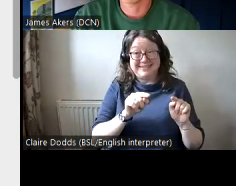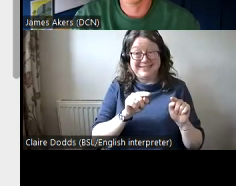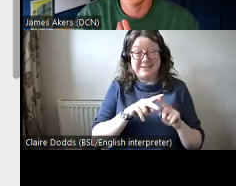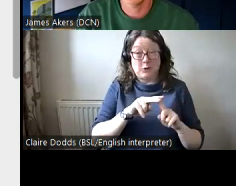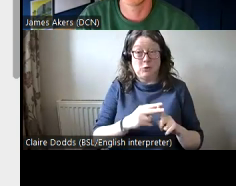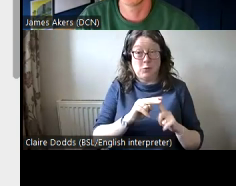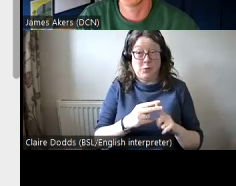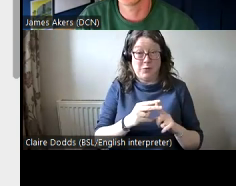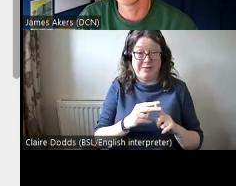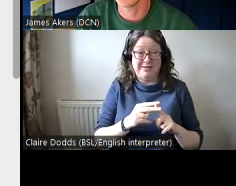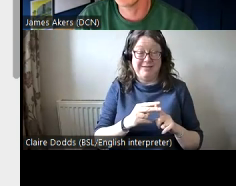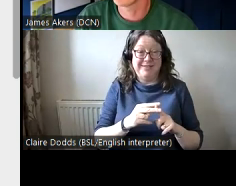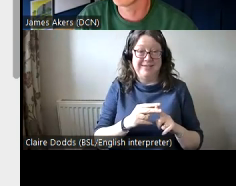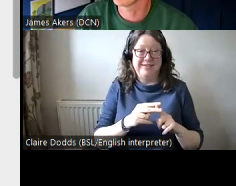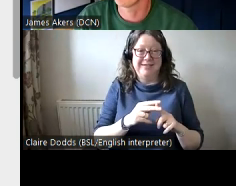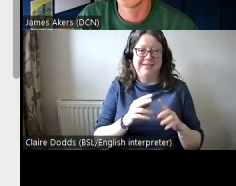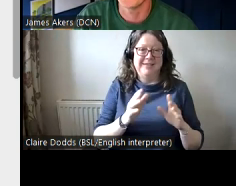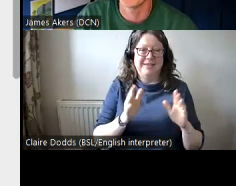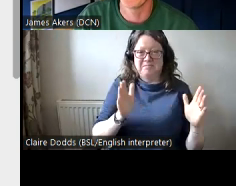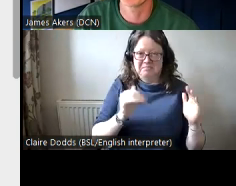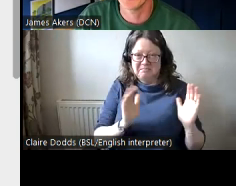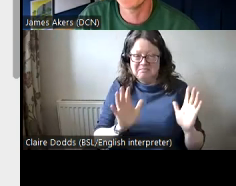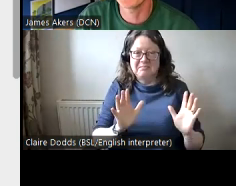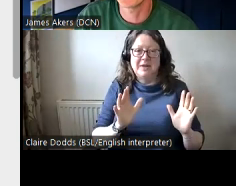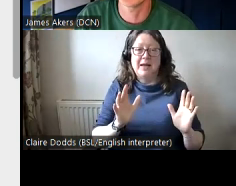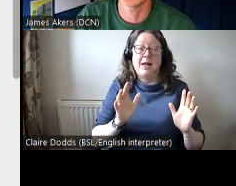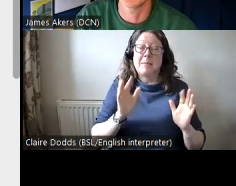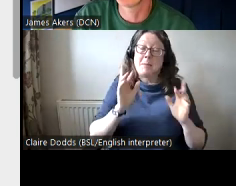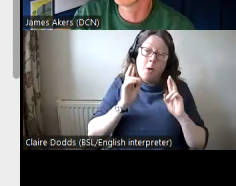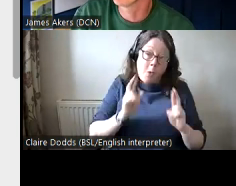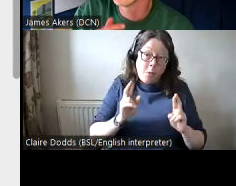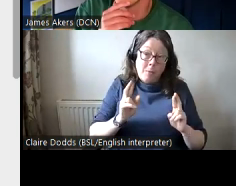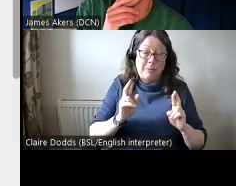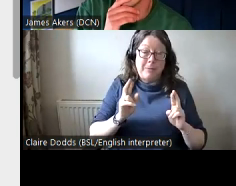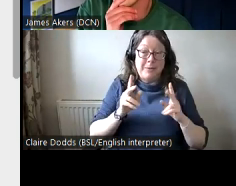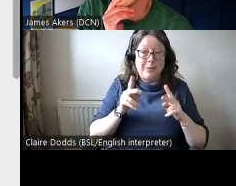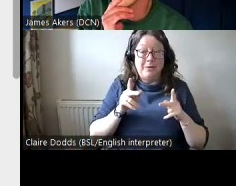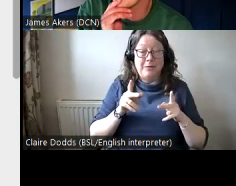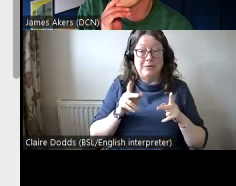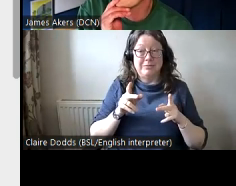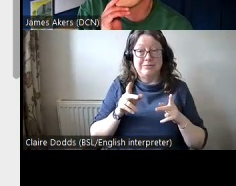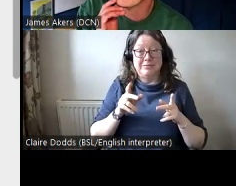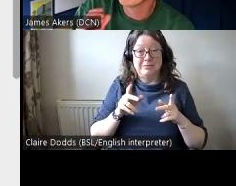I hope that the way that I've written the explanation to this, and as we see everything we go through,